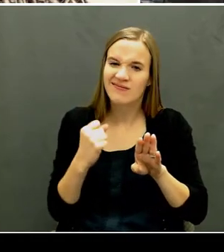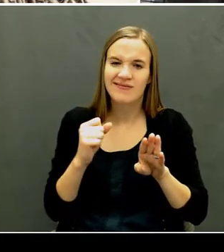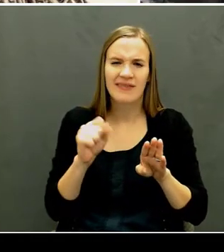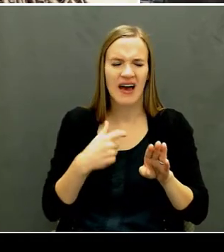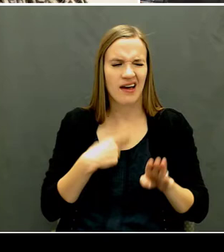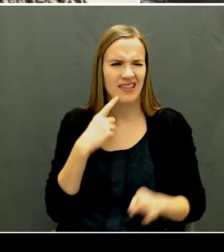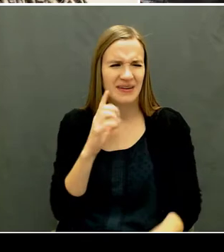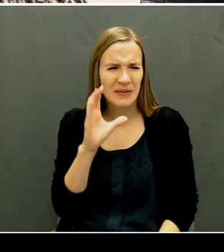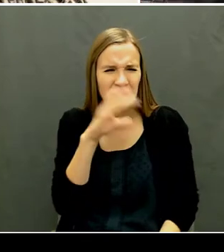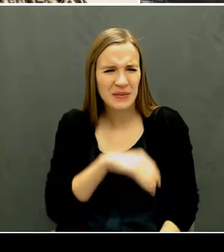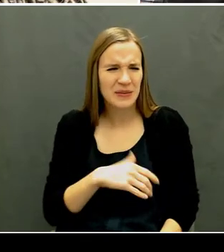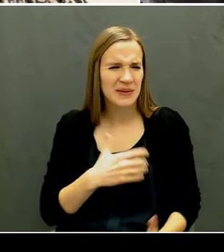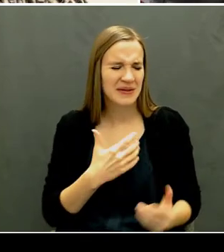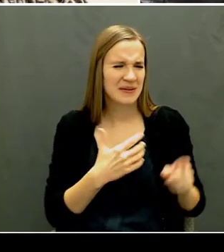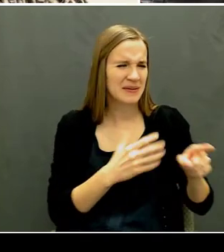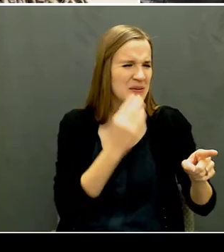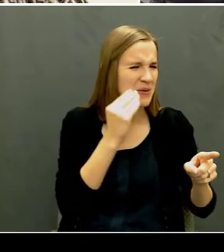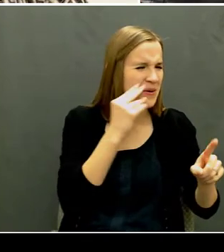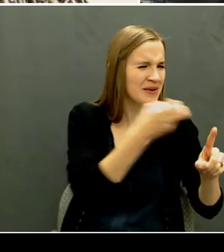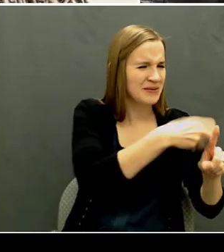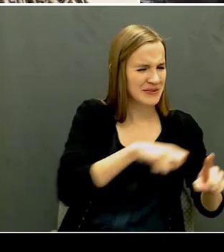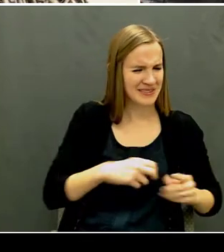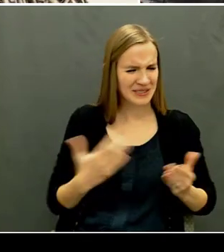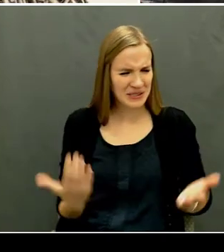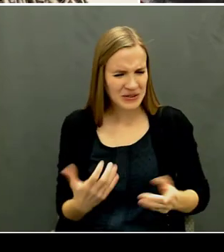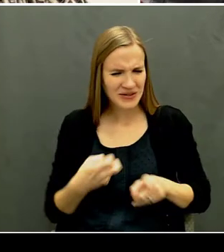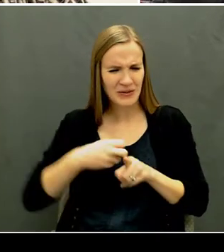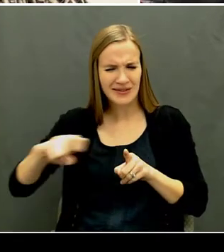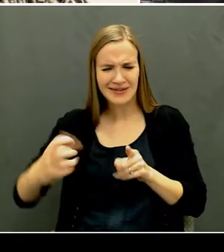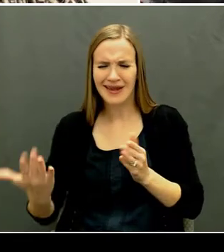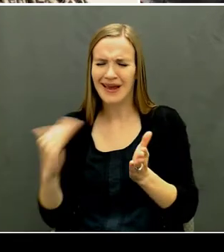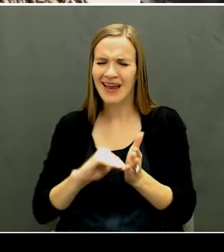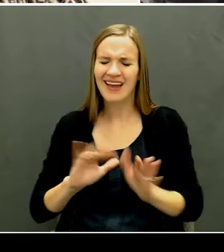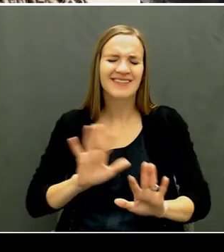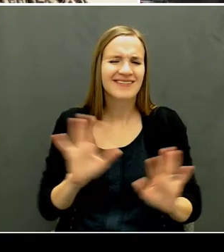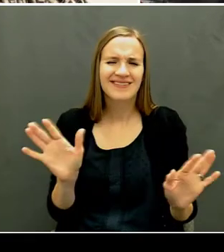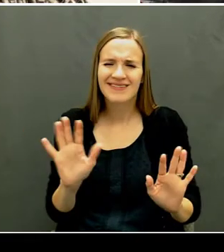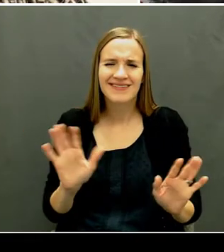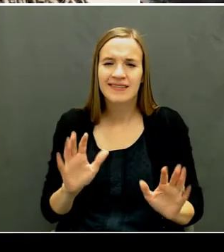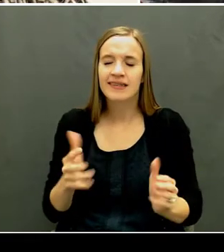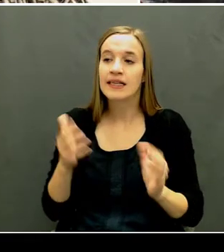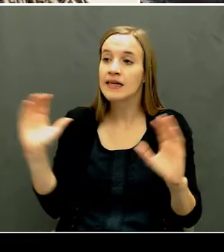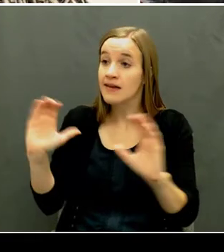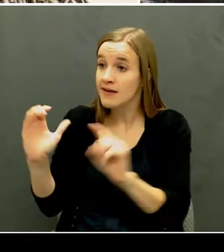know? let's just find a place, bring the service to the people until they can figure out what kind